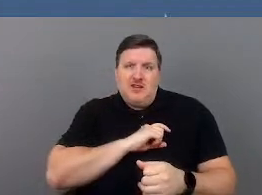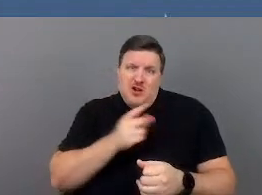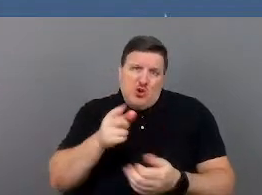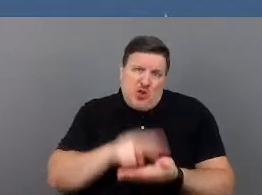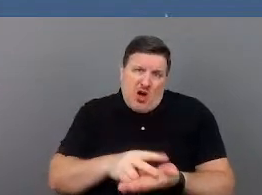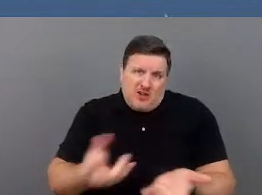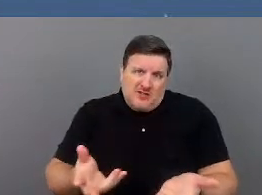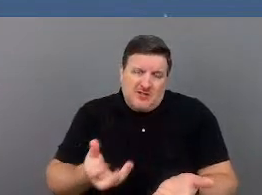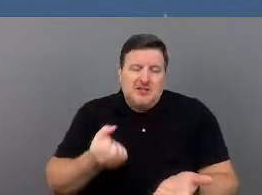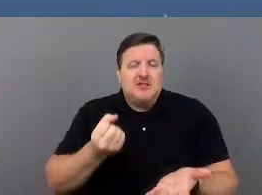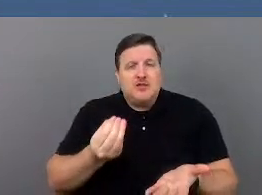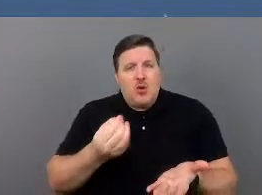WITH THINGS RATHER THAN SPEND YOUR TIME DOING THIS.